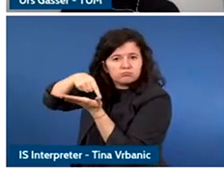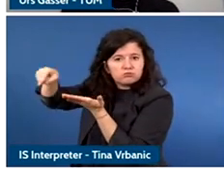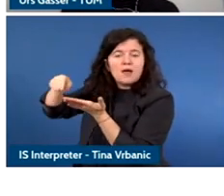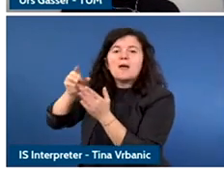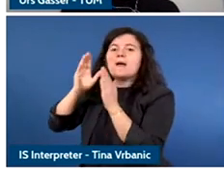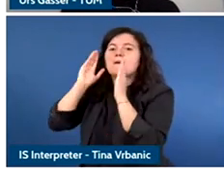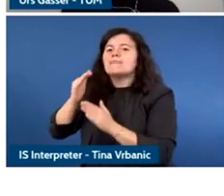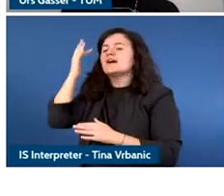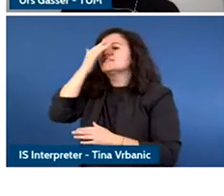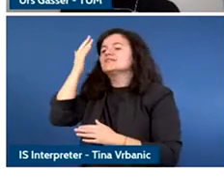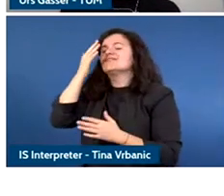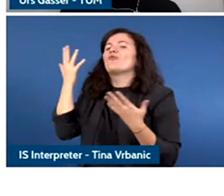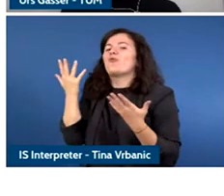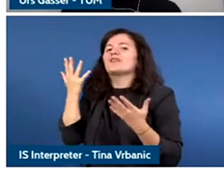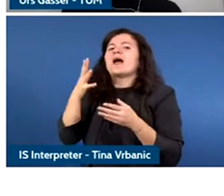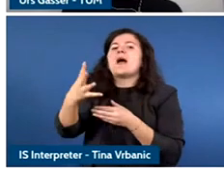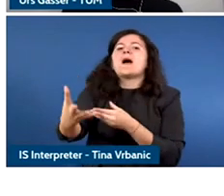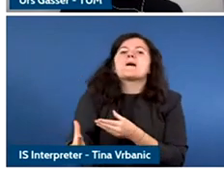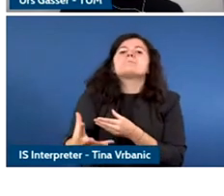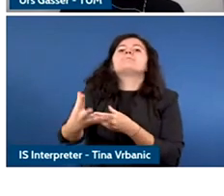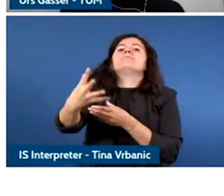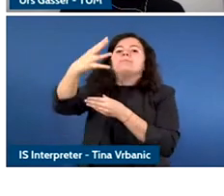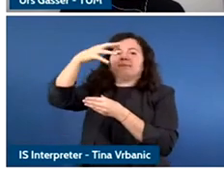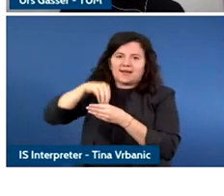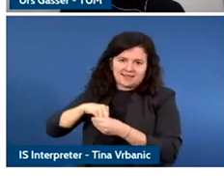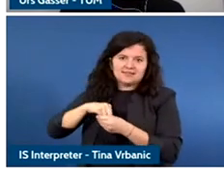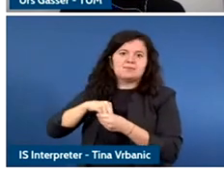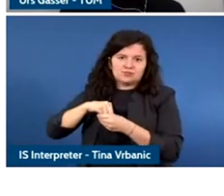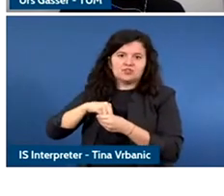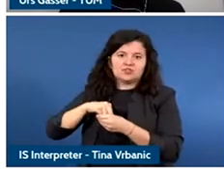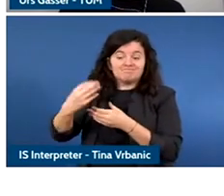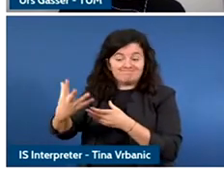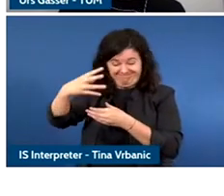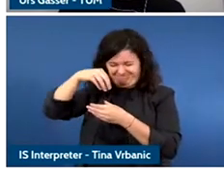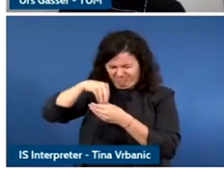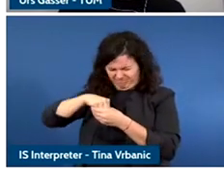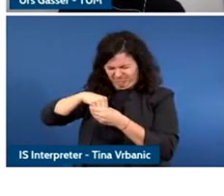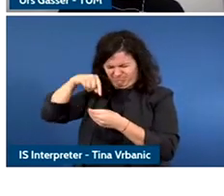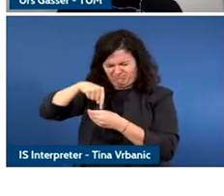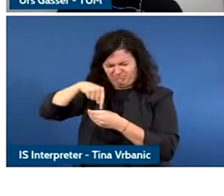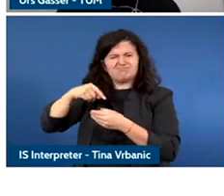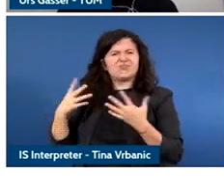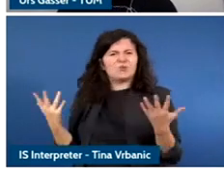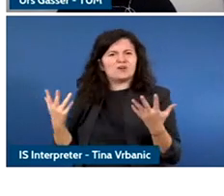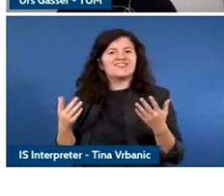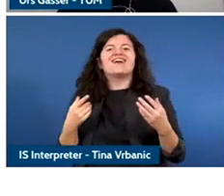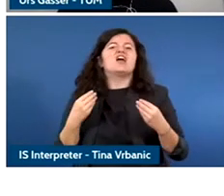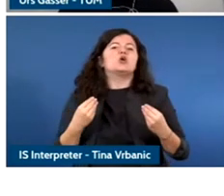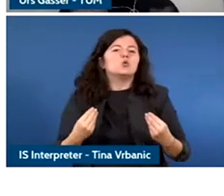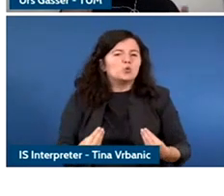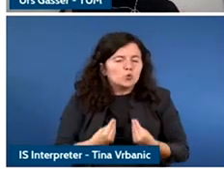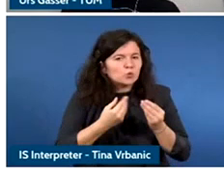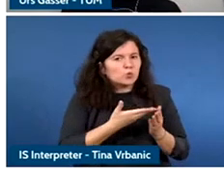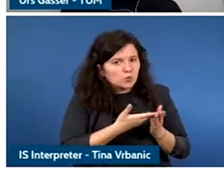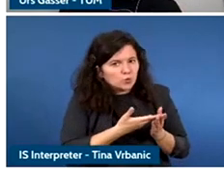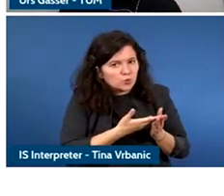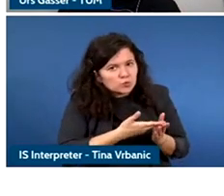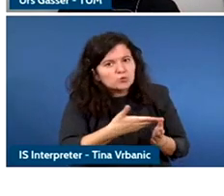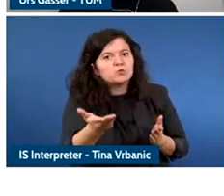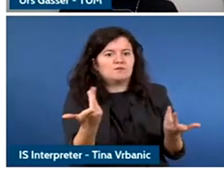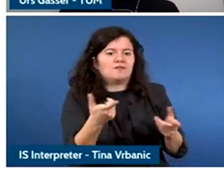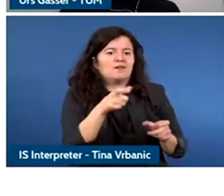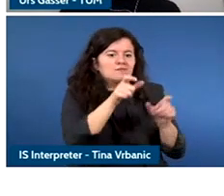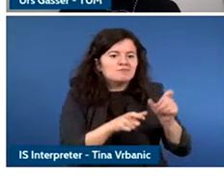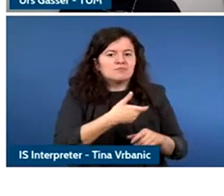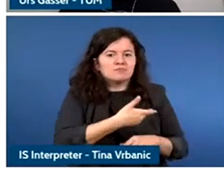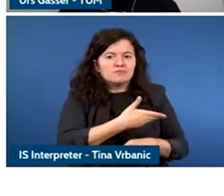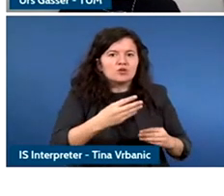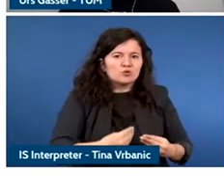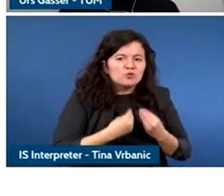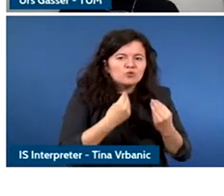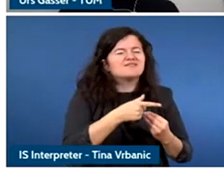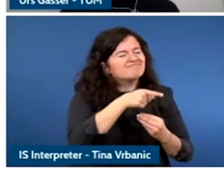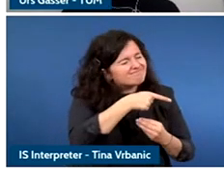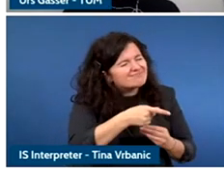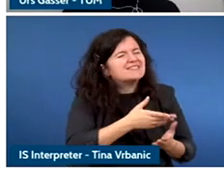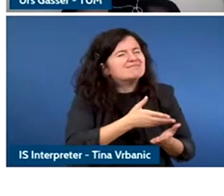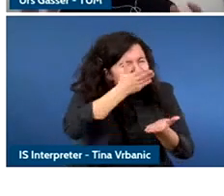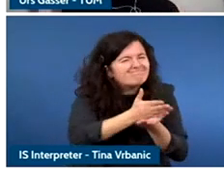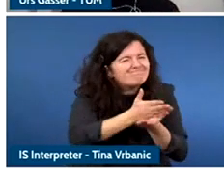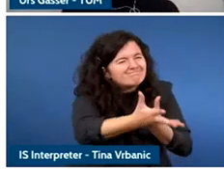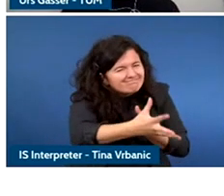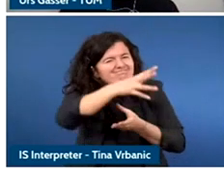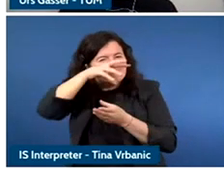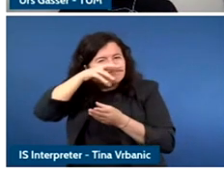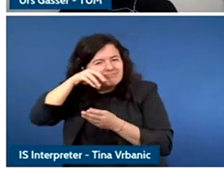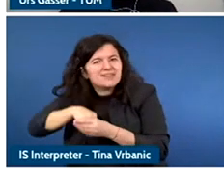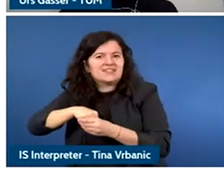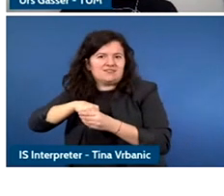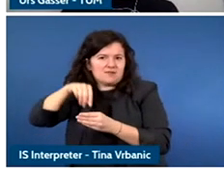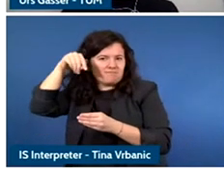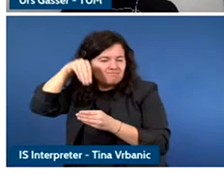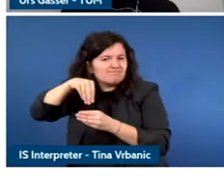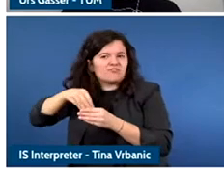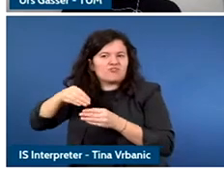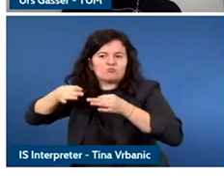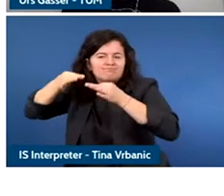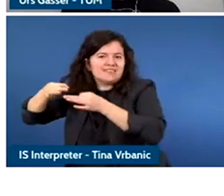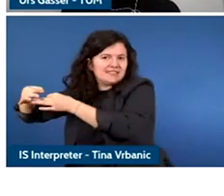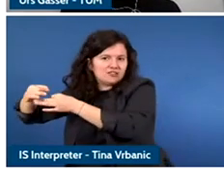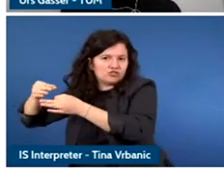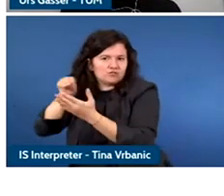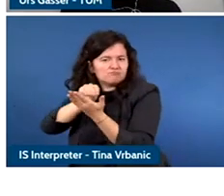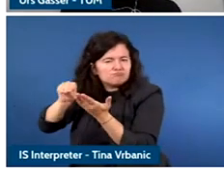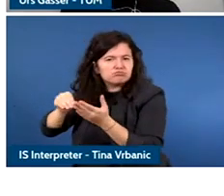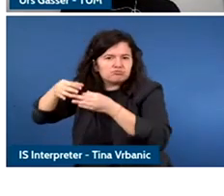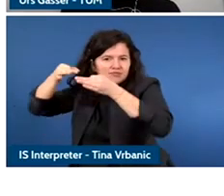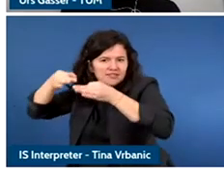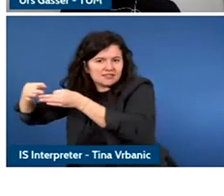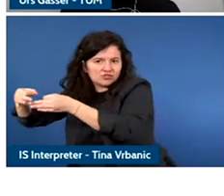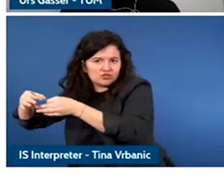We have to figure out how to make youth to equip youth to really participate in